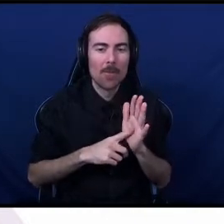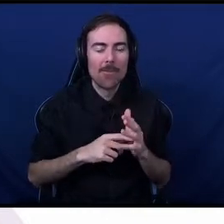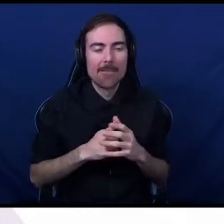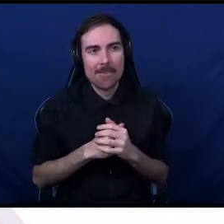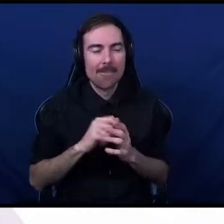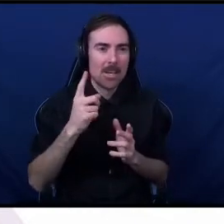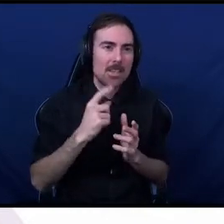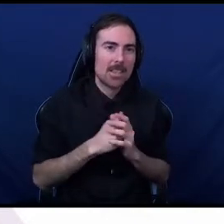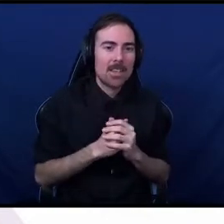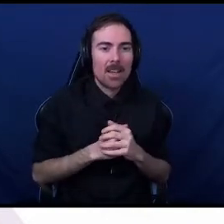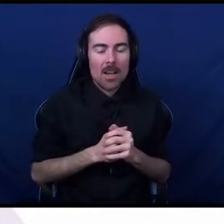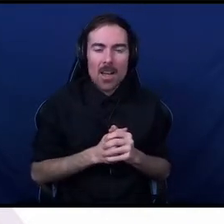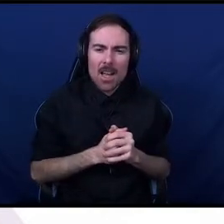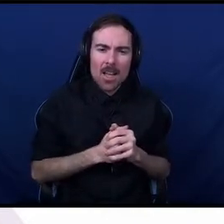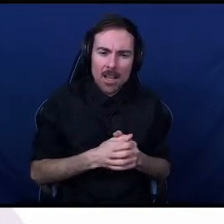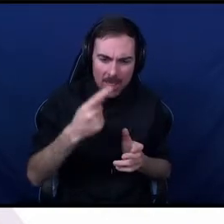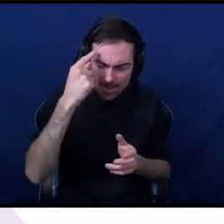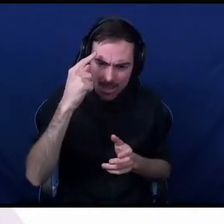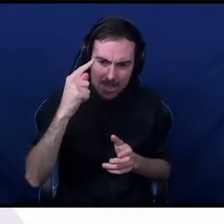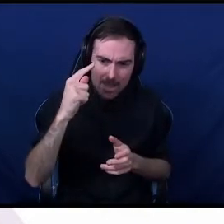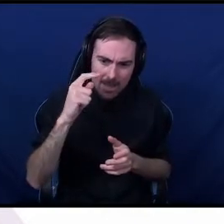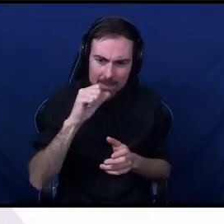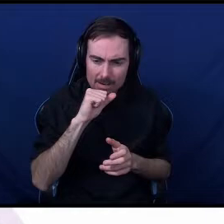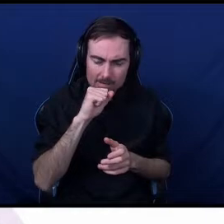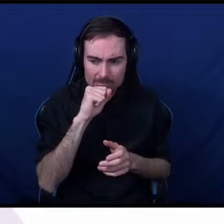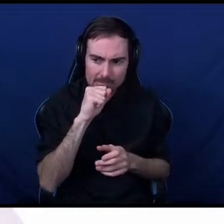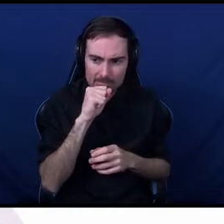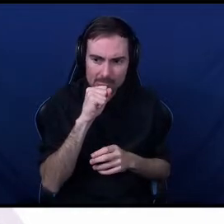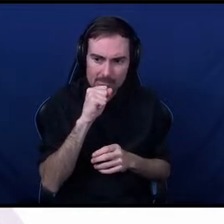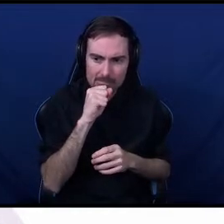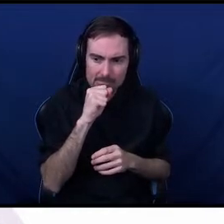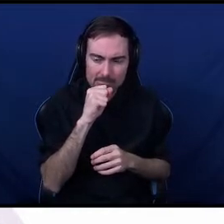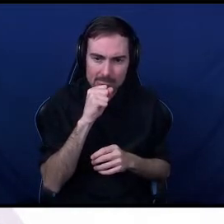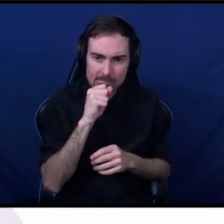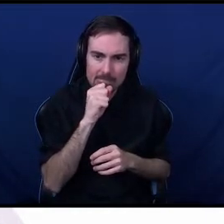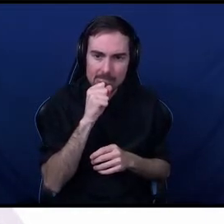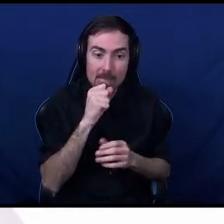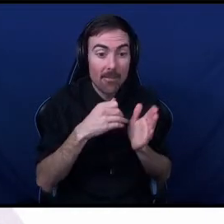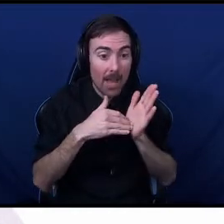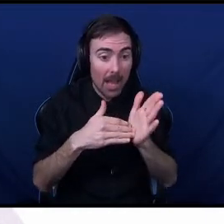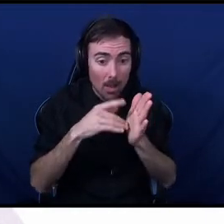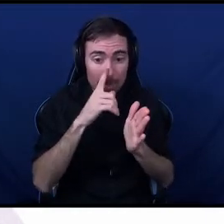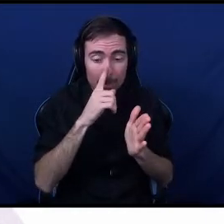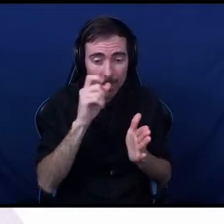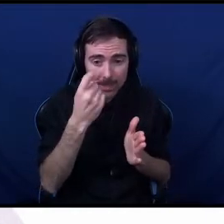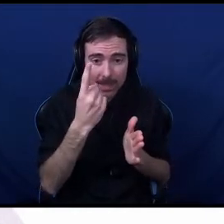we have to make well, we don't have to make them we have to help people to understand that this is your future anyways.